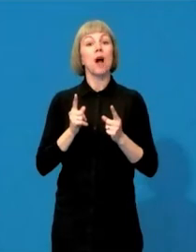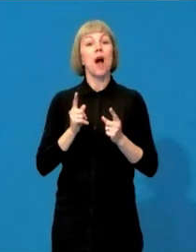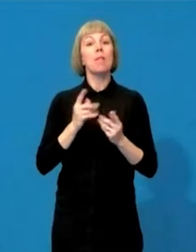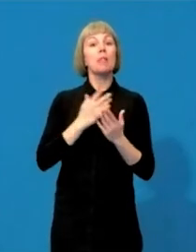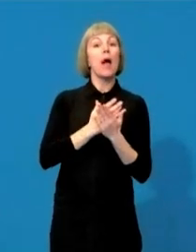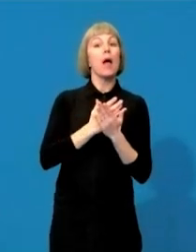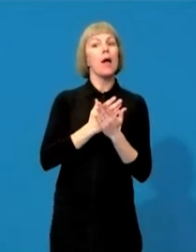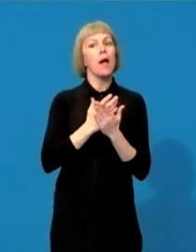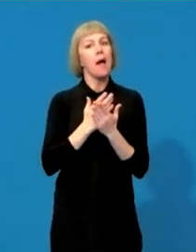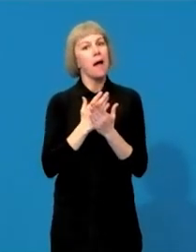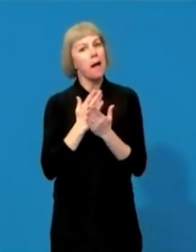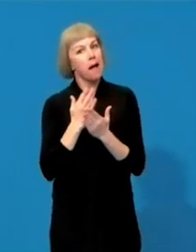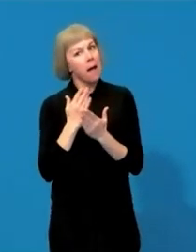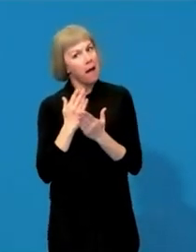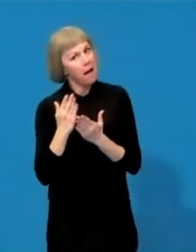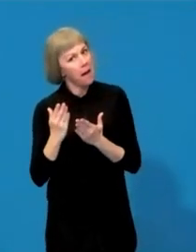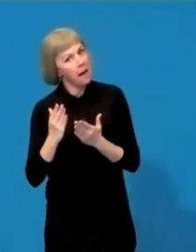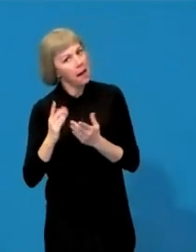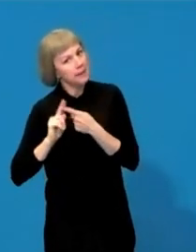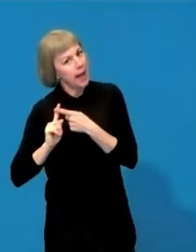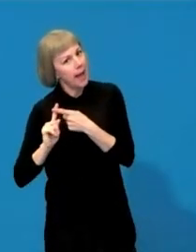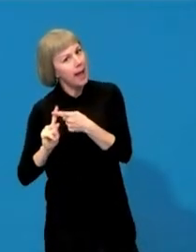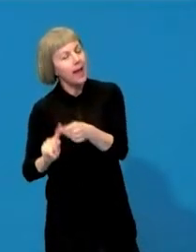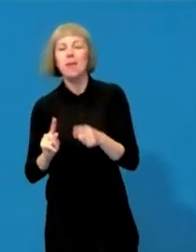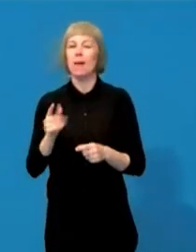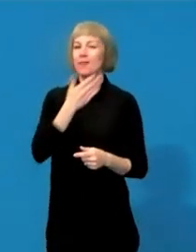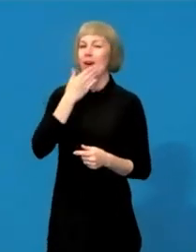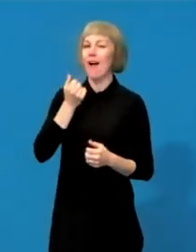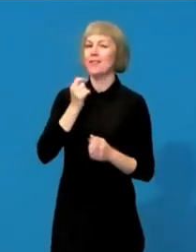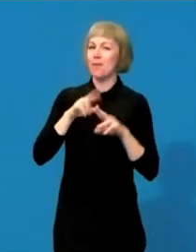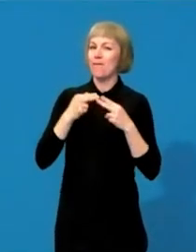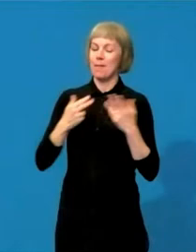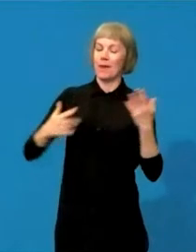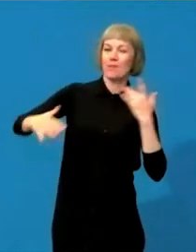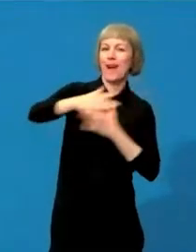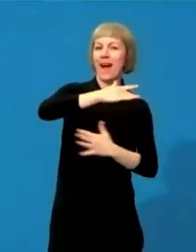but I don't mind. You know, it's good to have family around. Yeah.